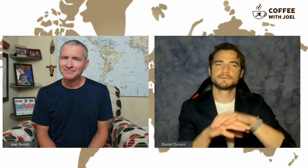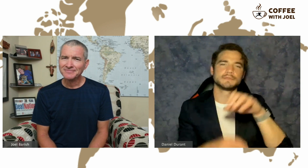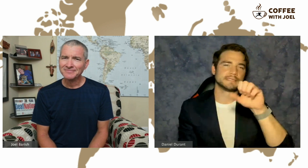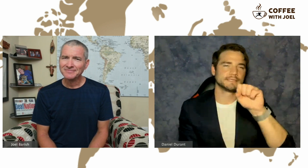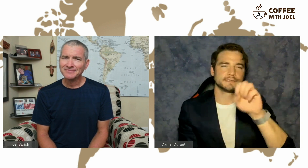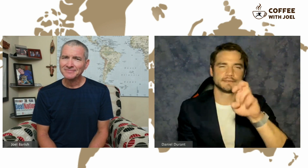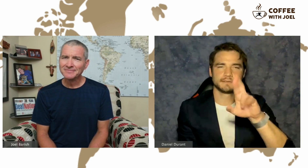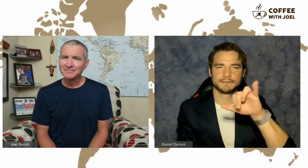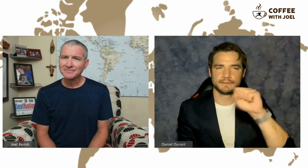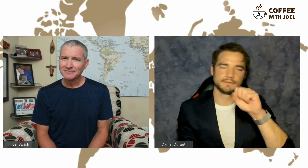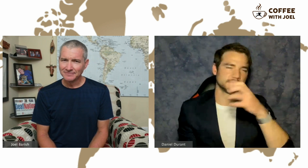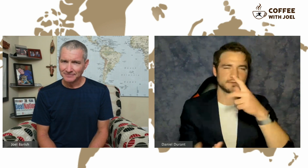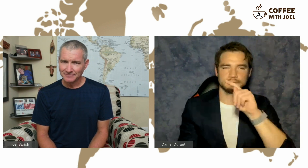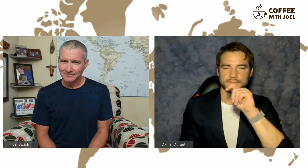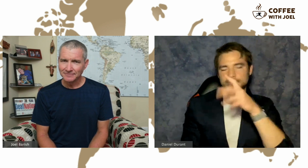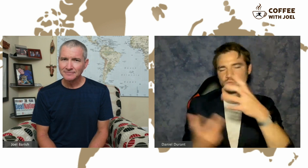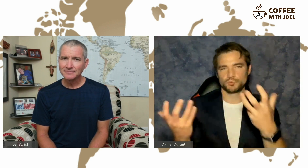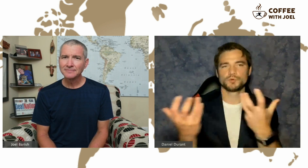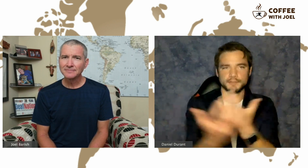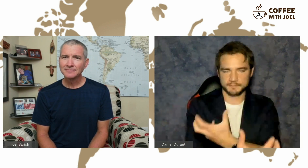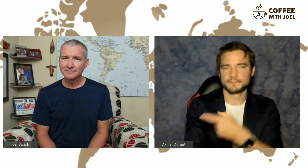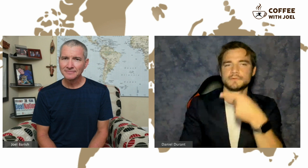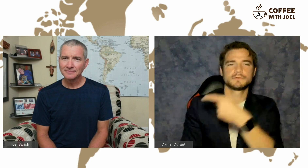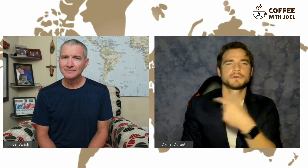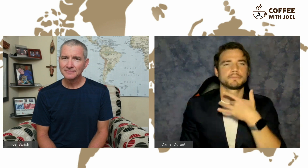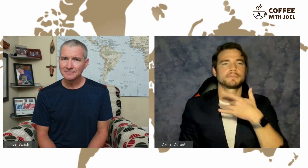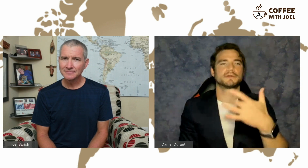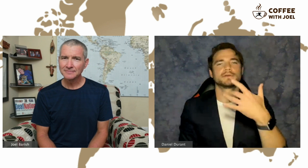My experience in the series, Switched at Birth,